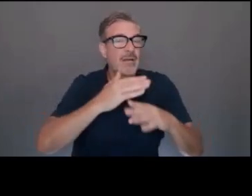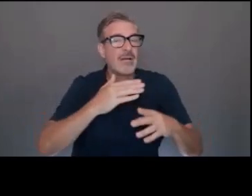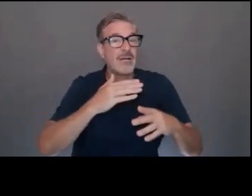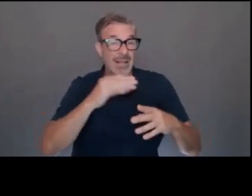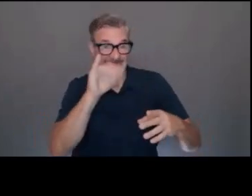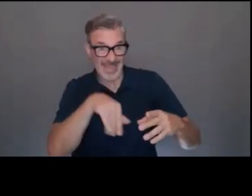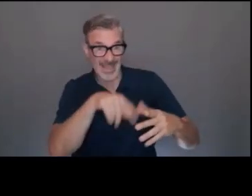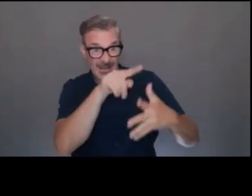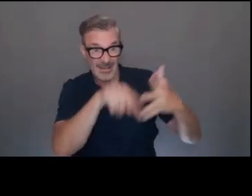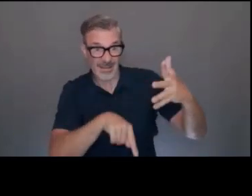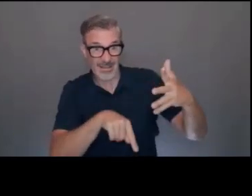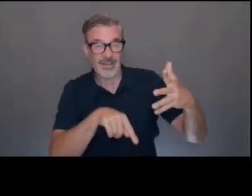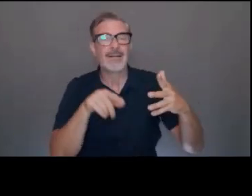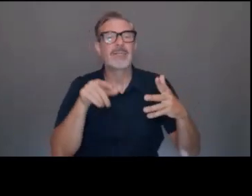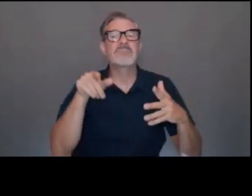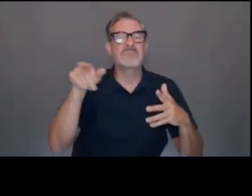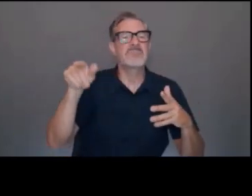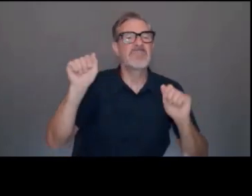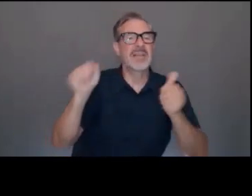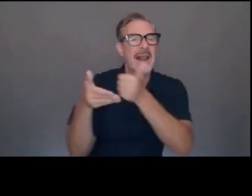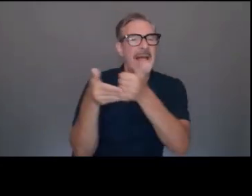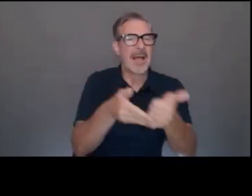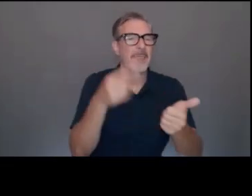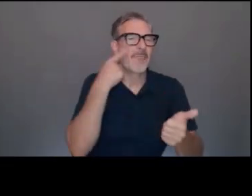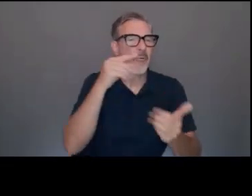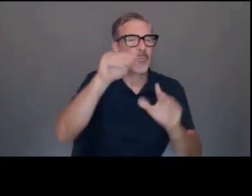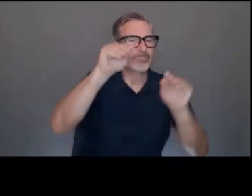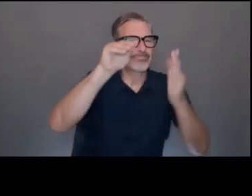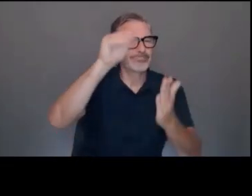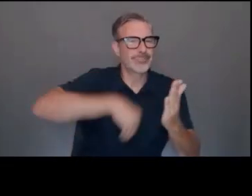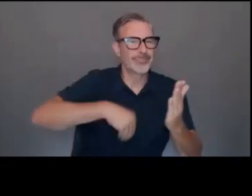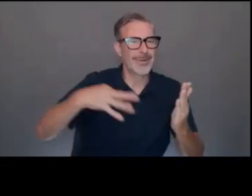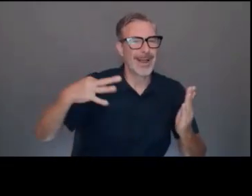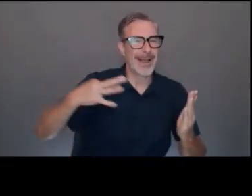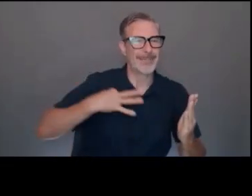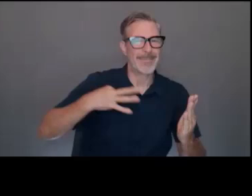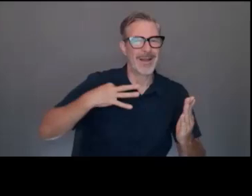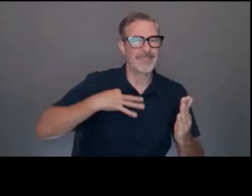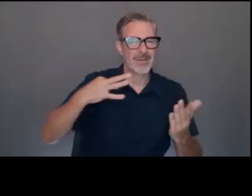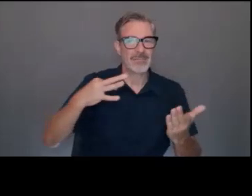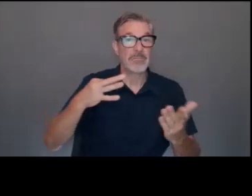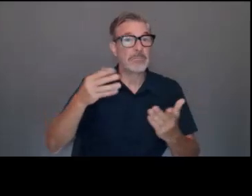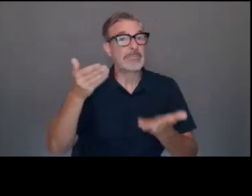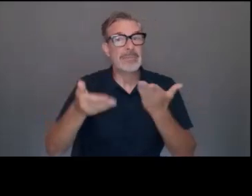assistance to help cover costs for services that support the application or nomination process.